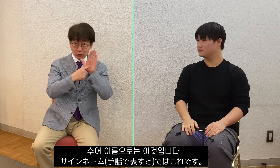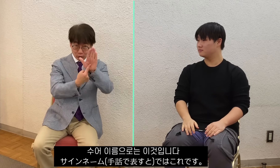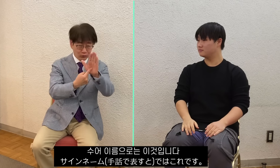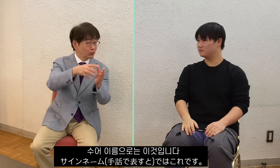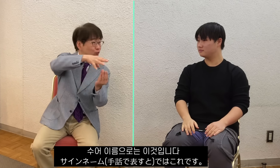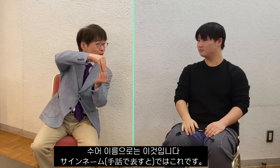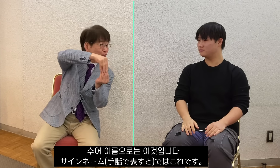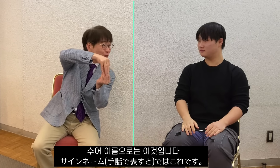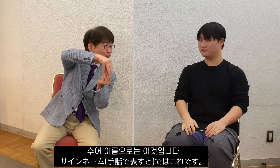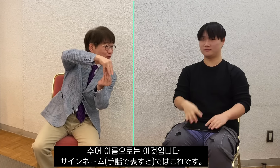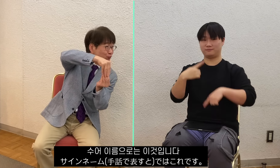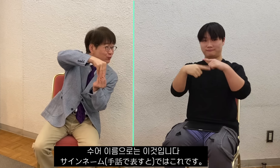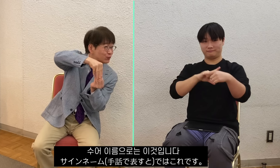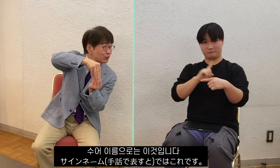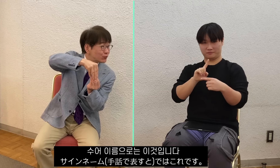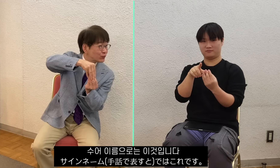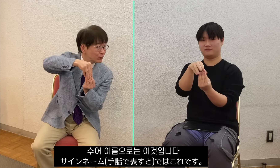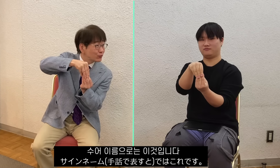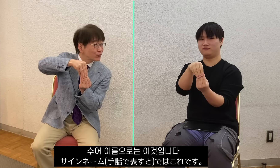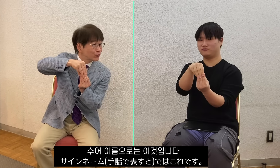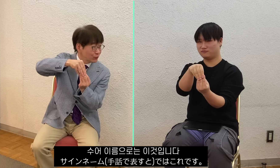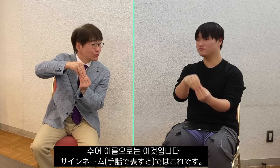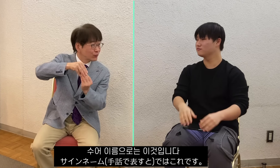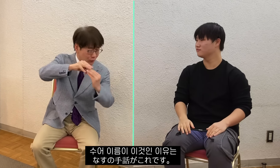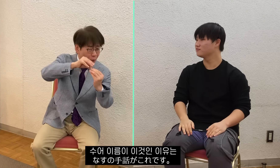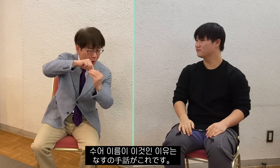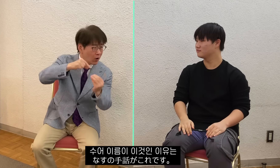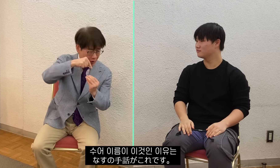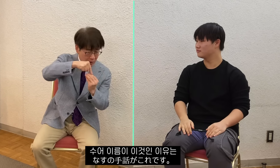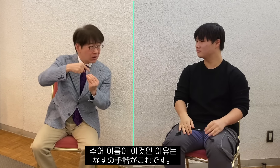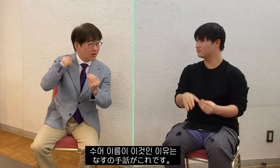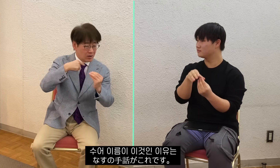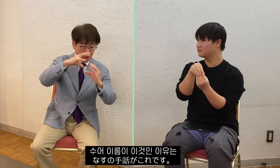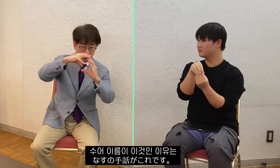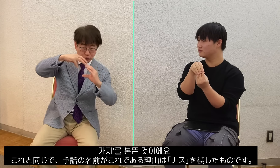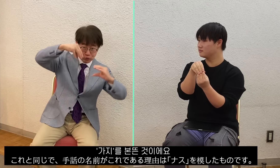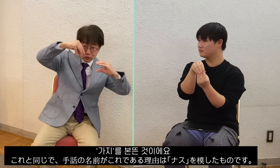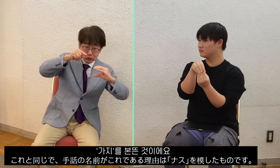As a sign name, this is it. The reason why the sign name is